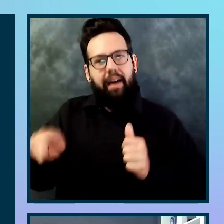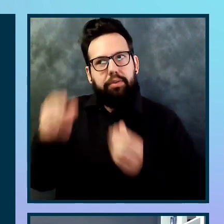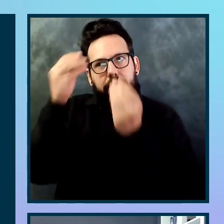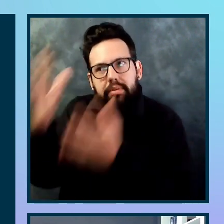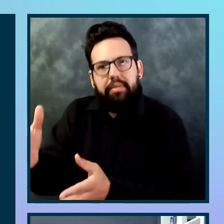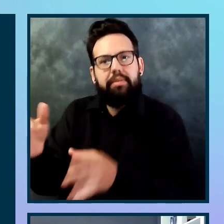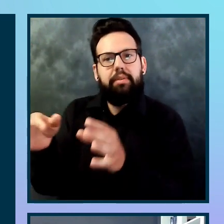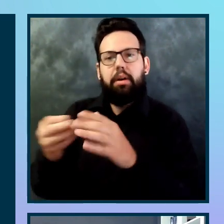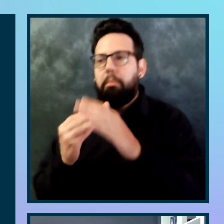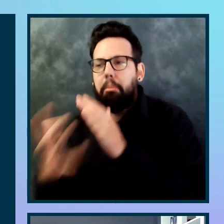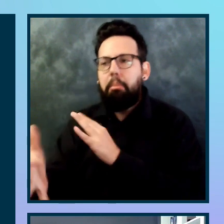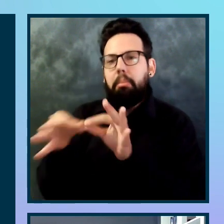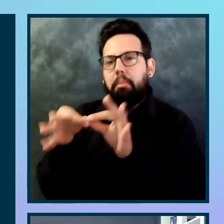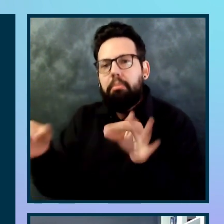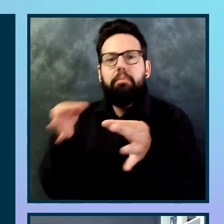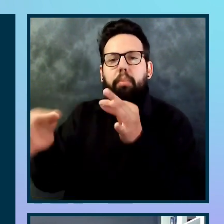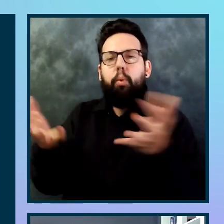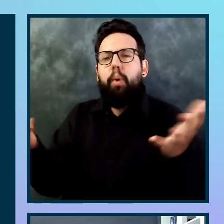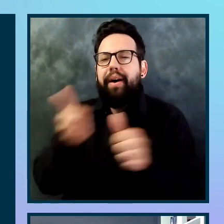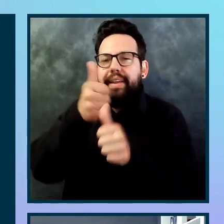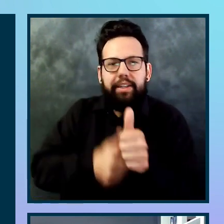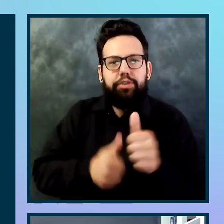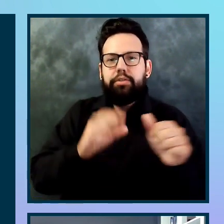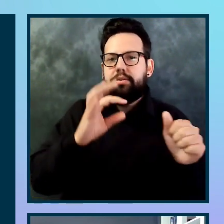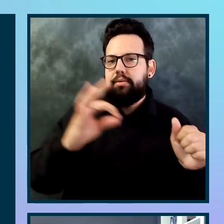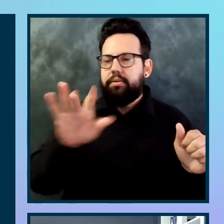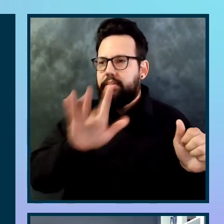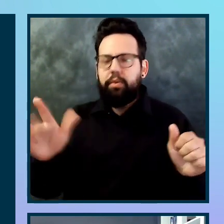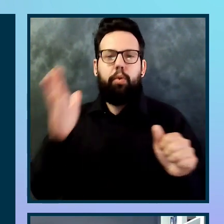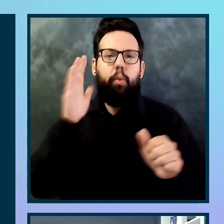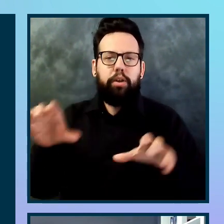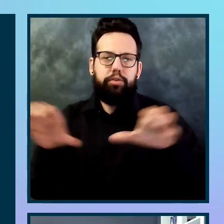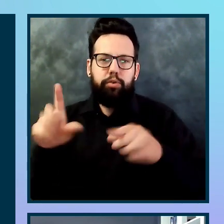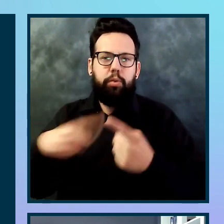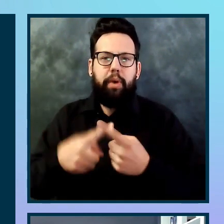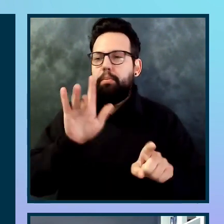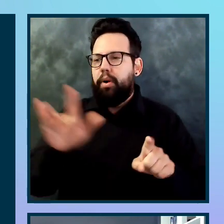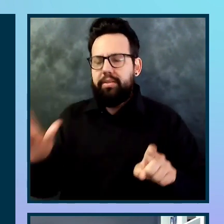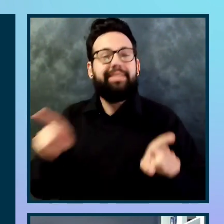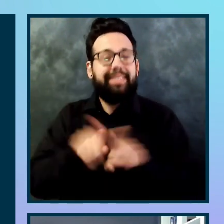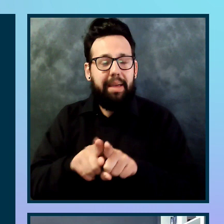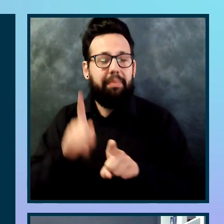what that button or that interaction is gonna be doing. And the same for the magnifier icon.